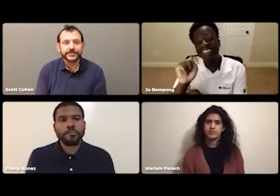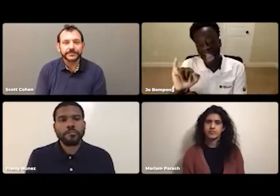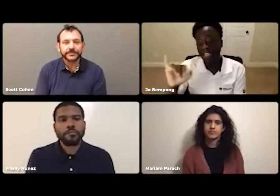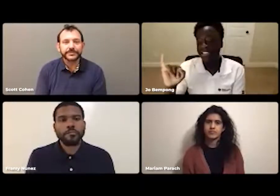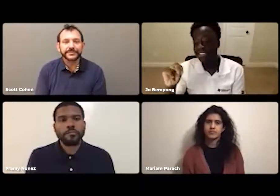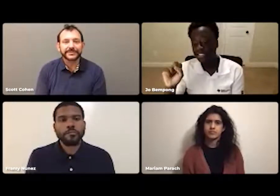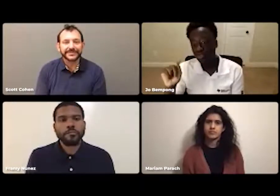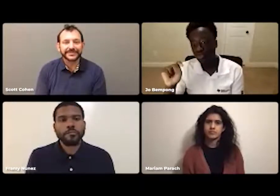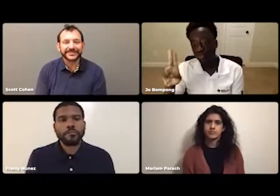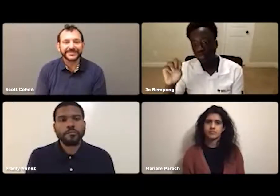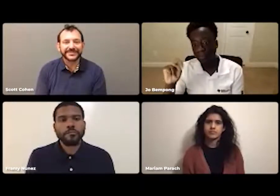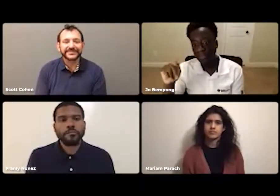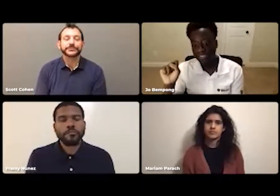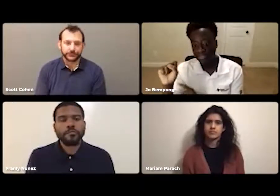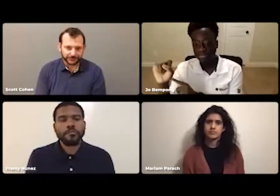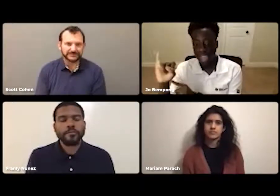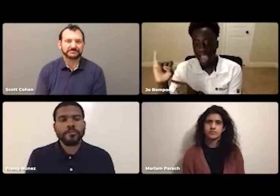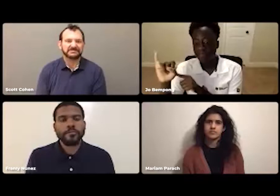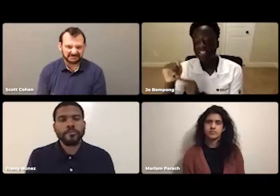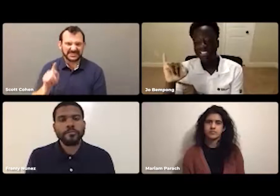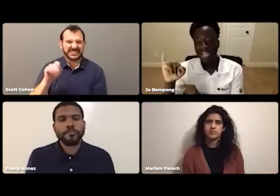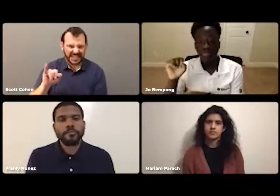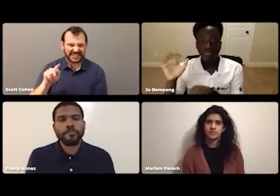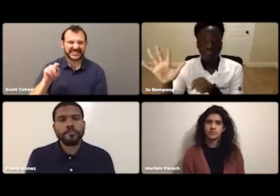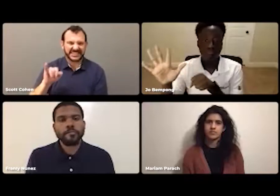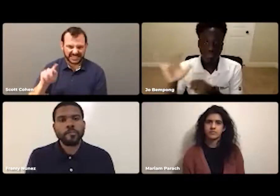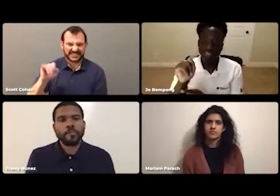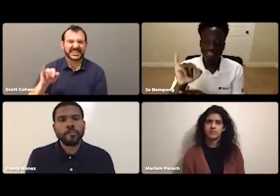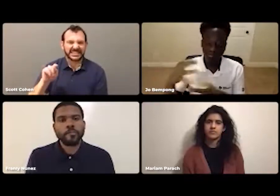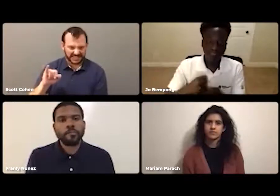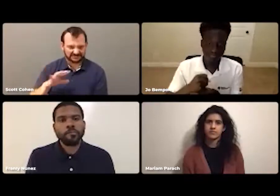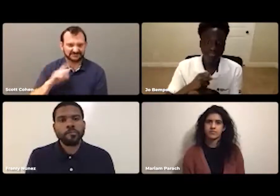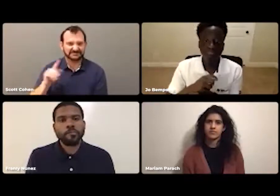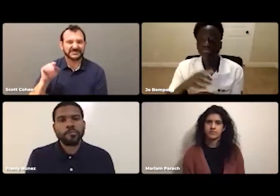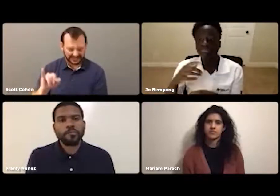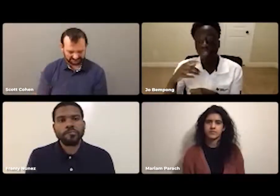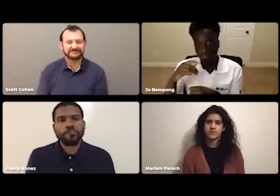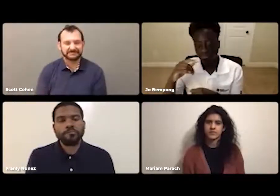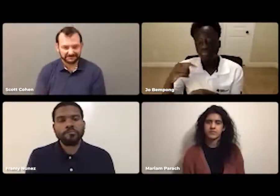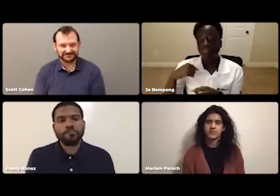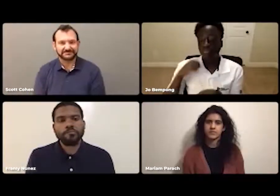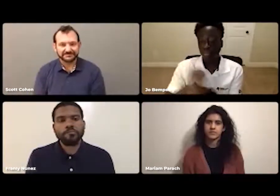Then, straight after graduation, I went to work at Texas Instruments. TI is the abbreviation.